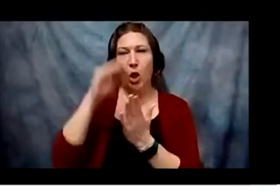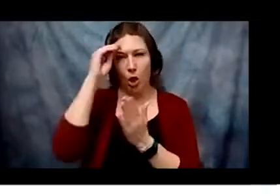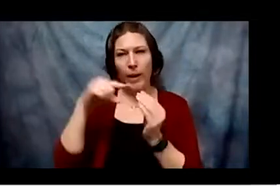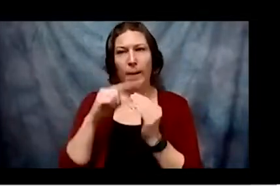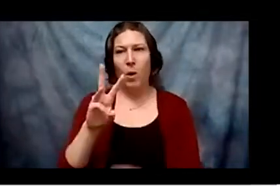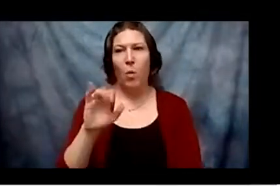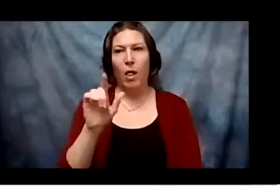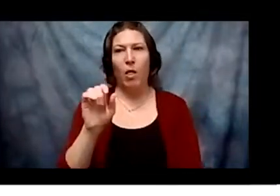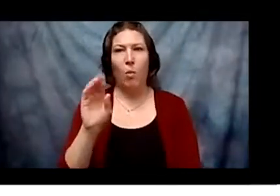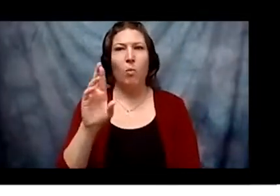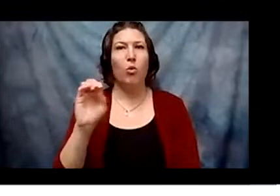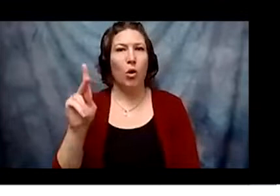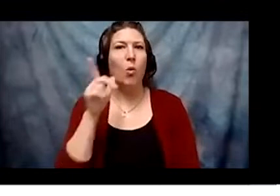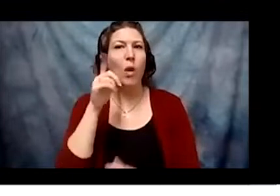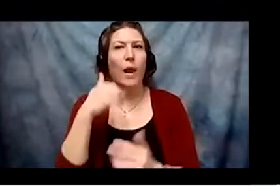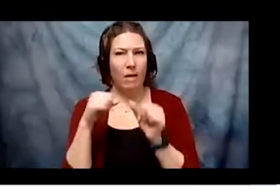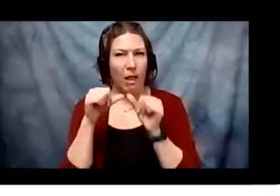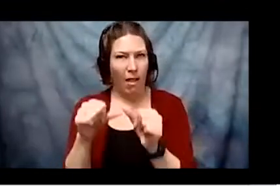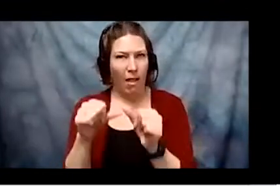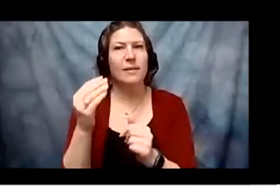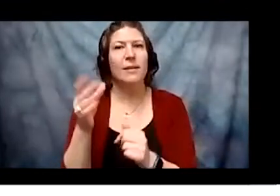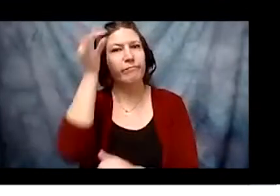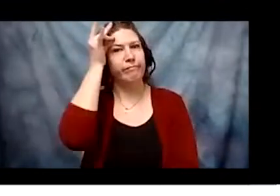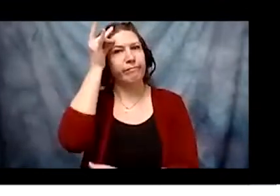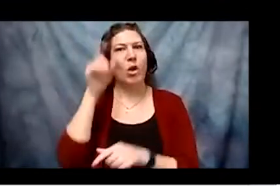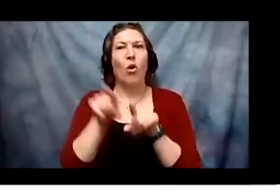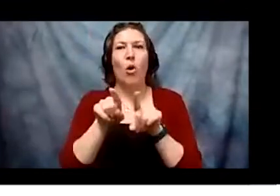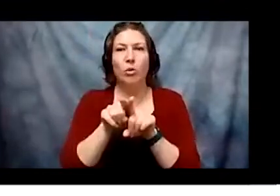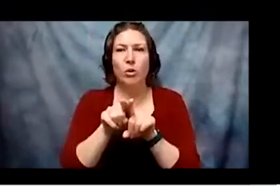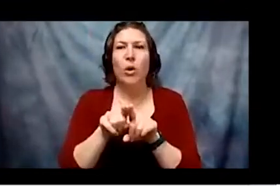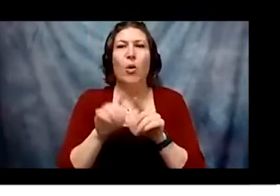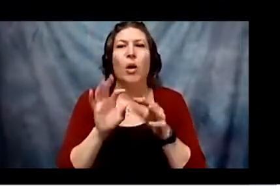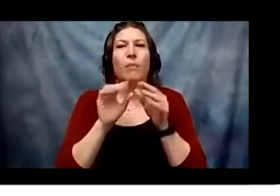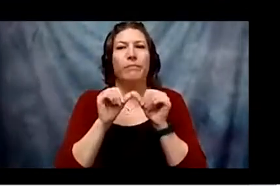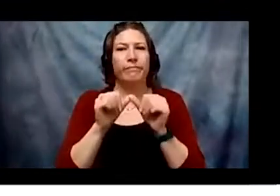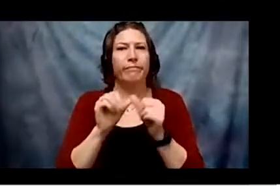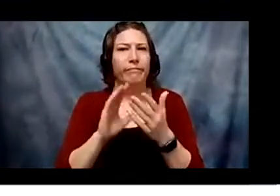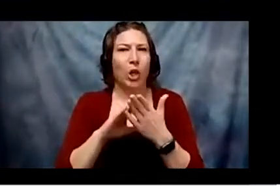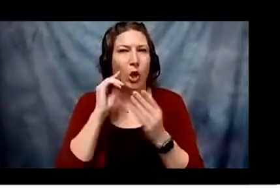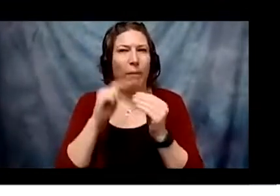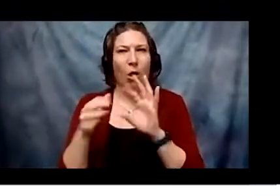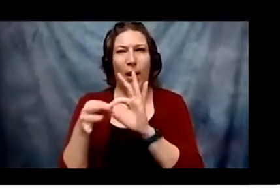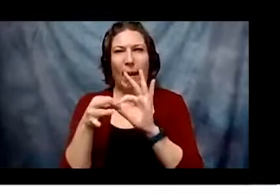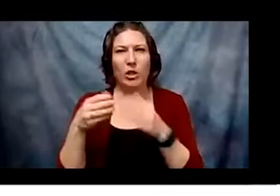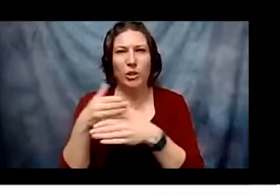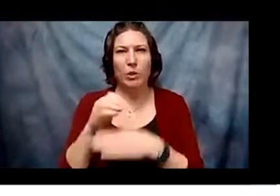have a lasting impact. So will learning about the connections between eugenics and the Holocaust.